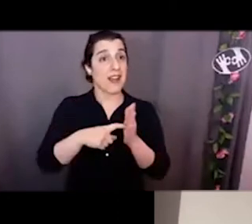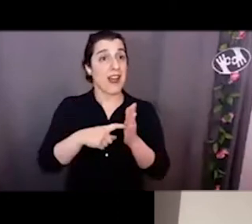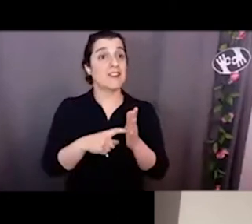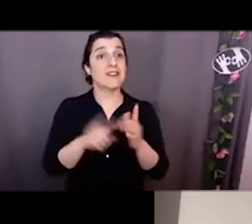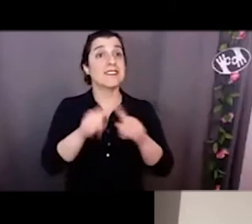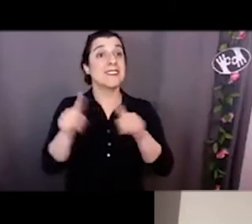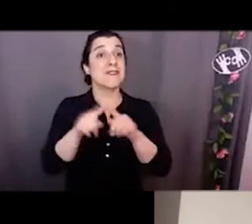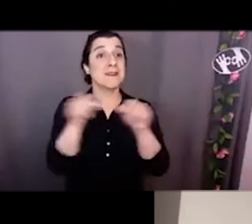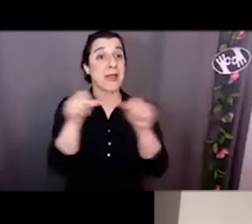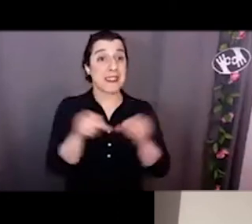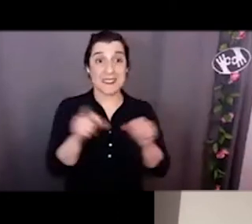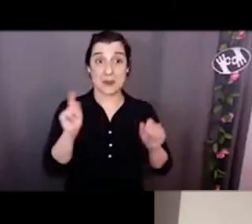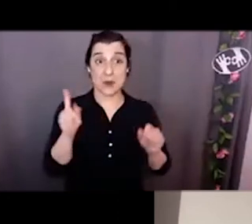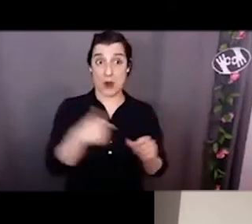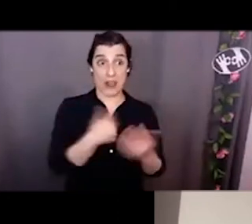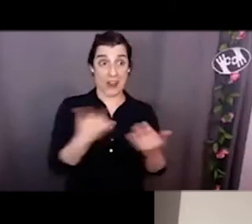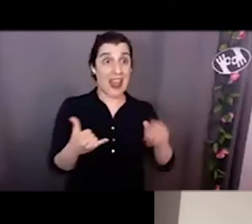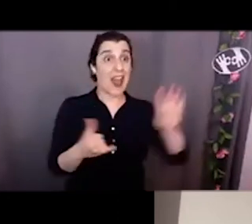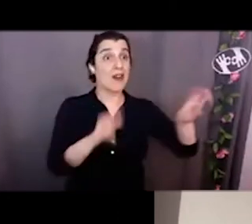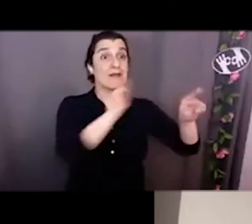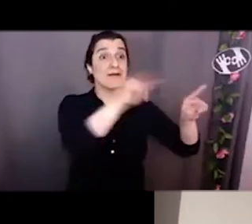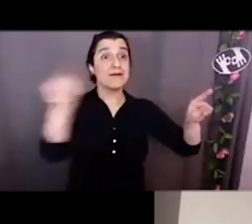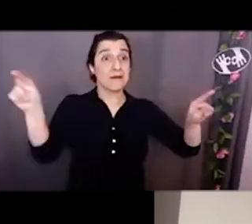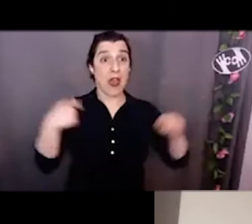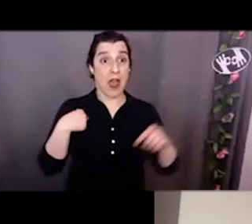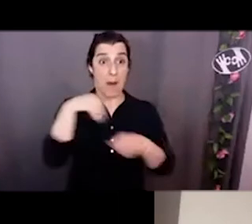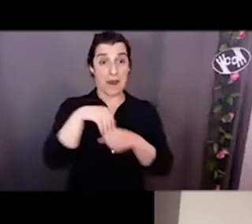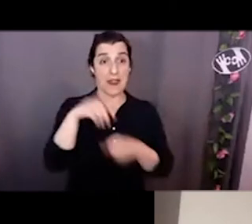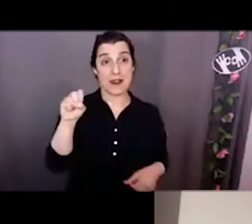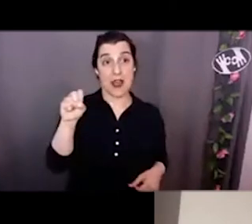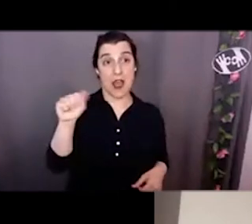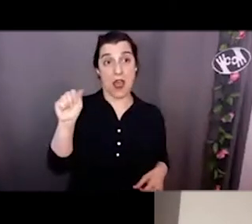And I also want to acknowledge all the spaces that we are on right now.